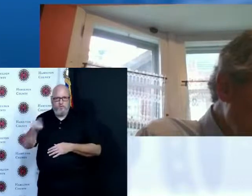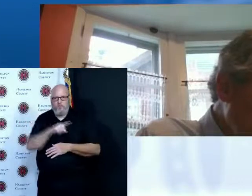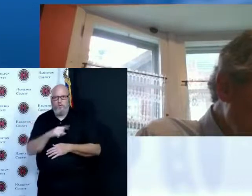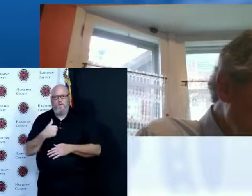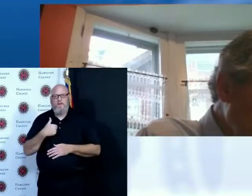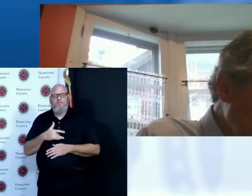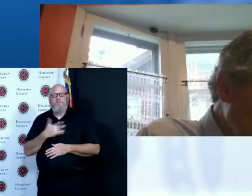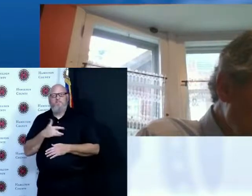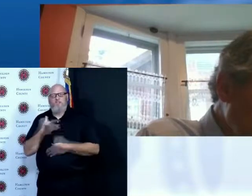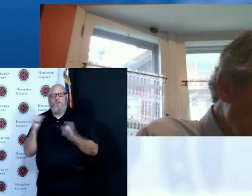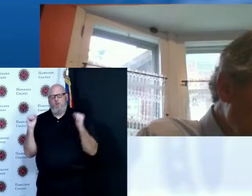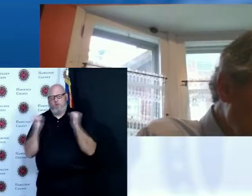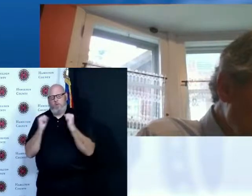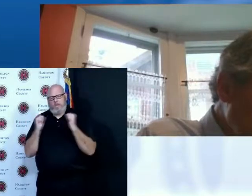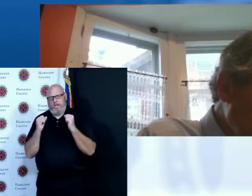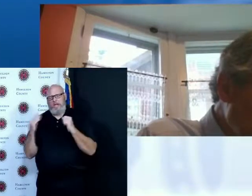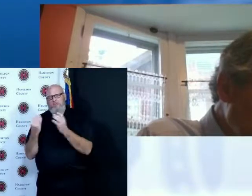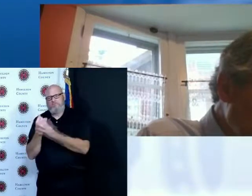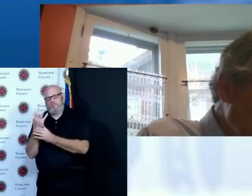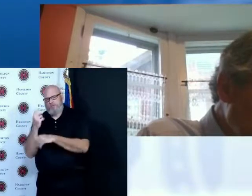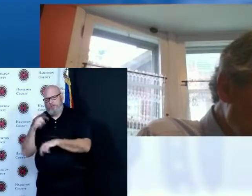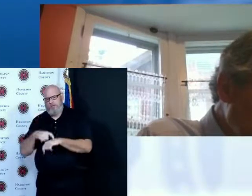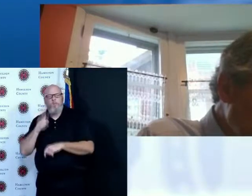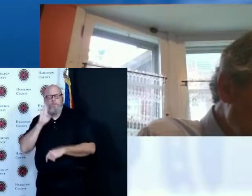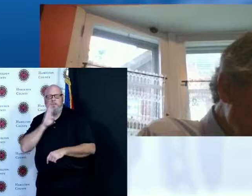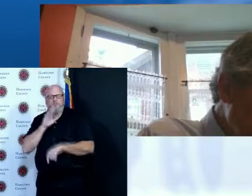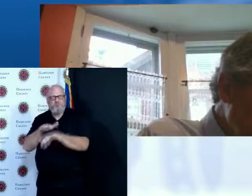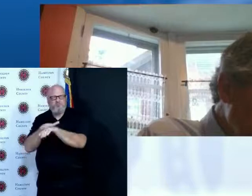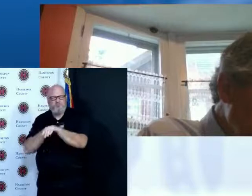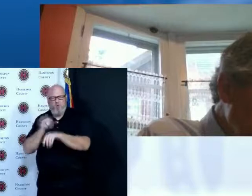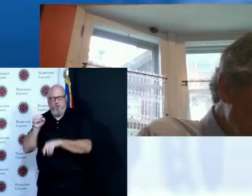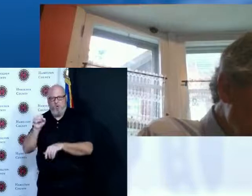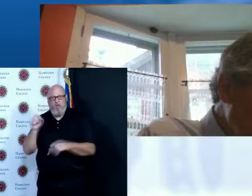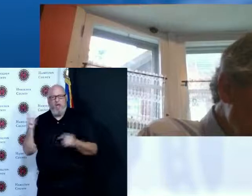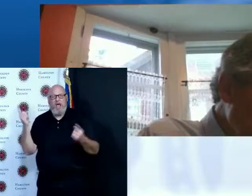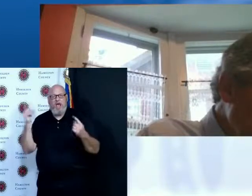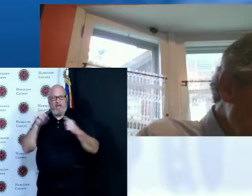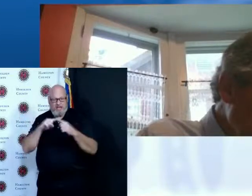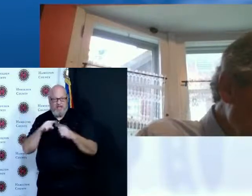then we're starting to get more people vaccinated and as we get our elderly population vaccinated we